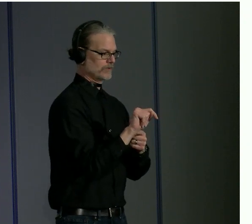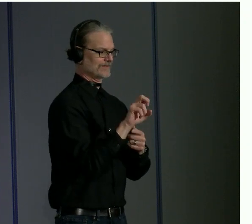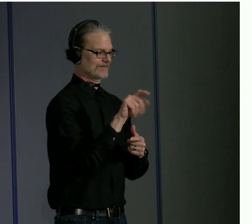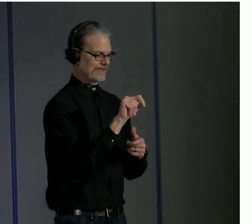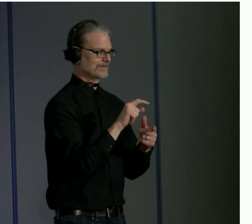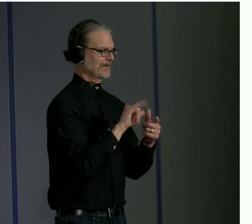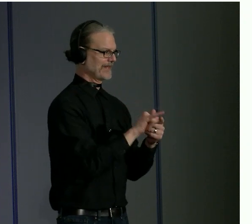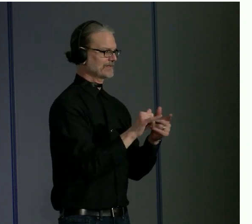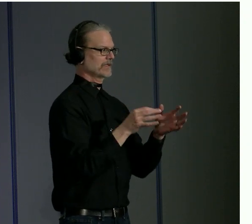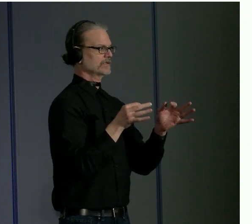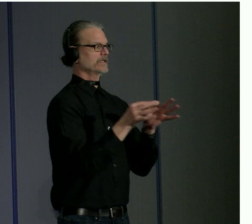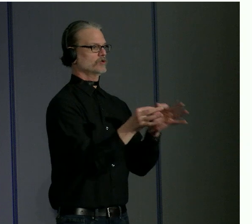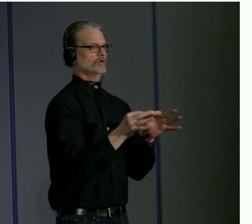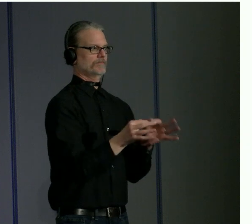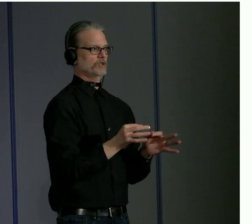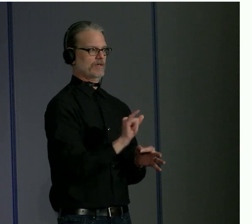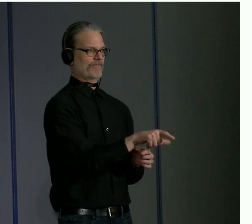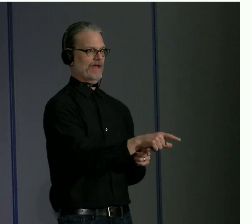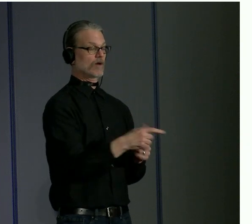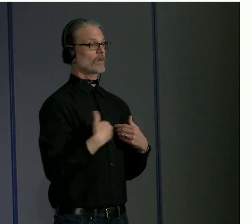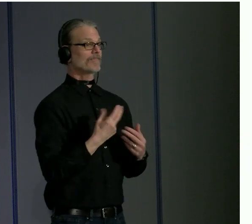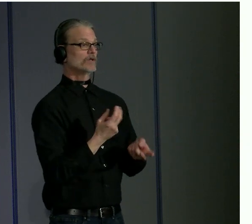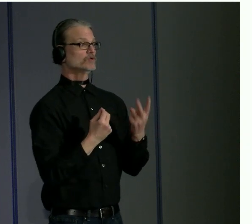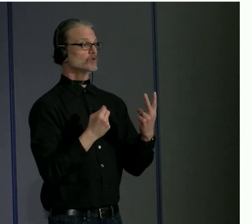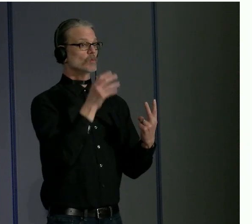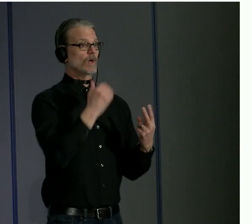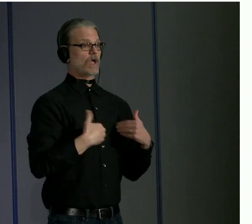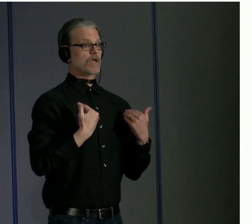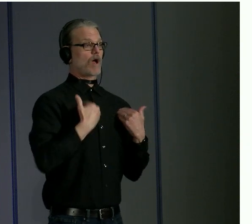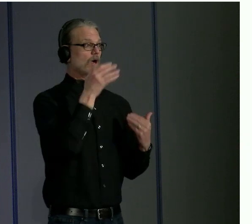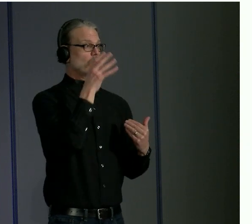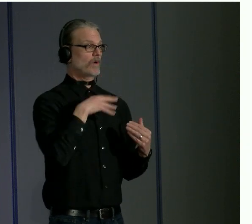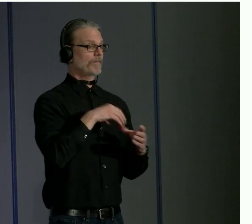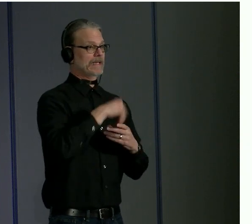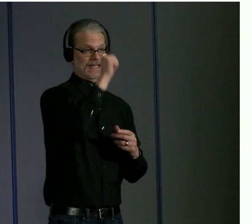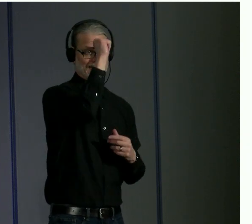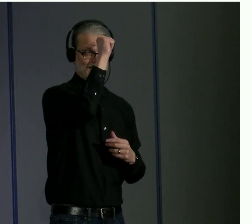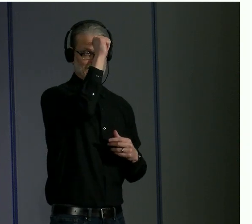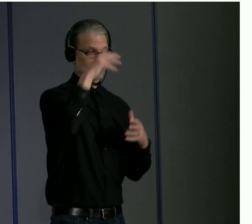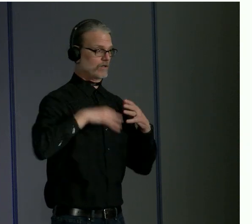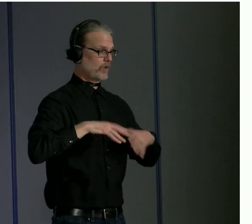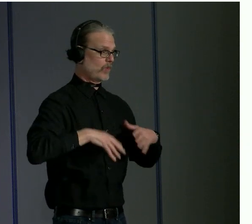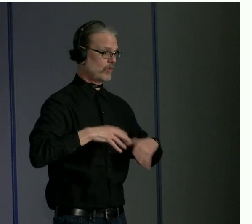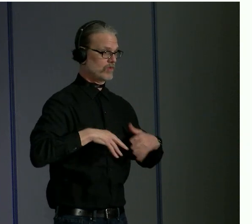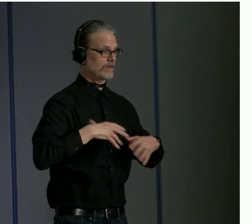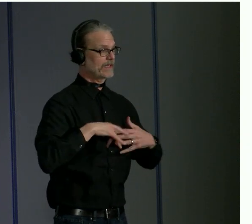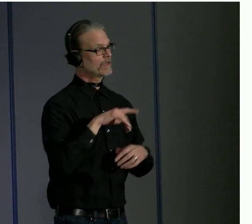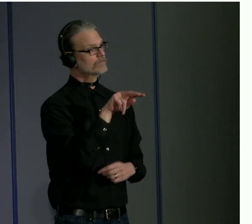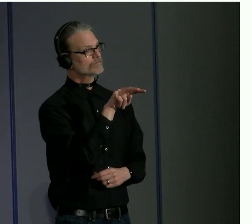case, we have two young women in traditional Indian clothing stair into the camera. That